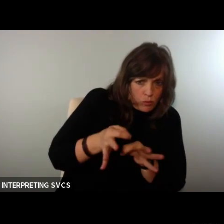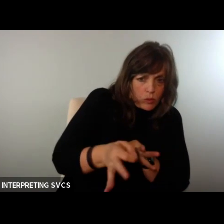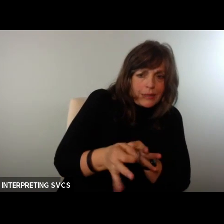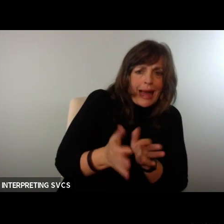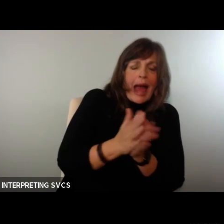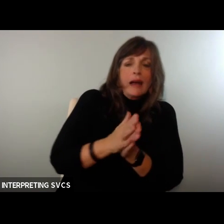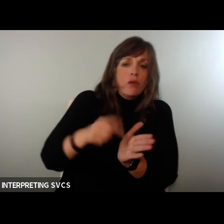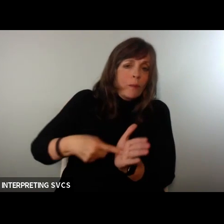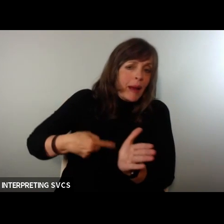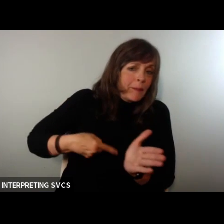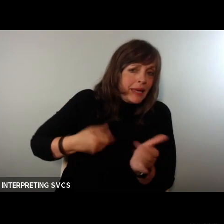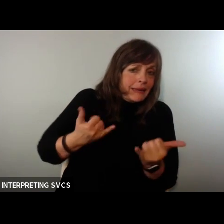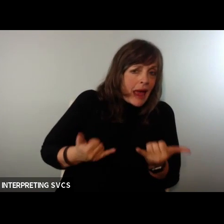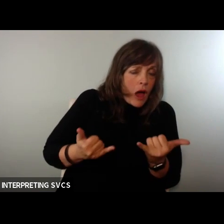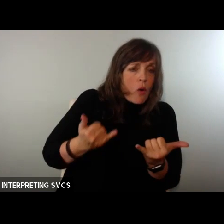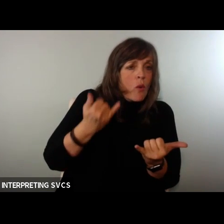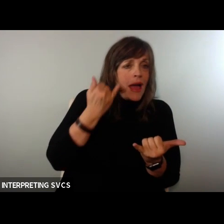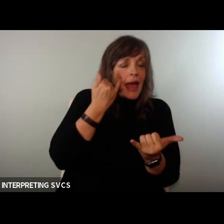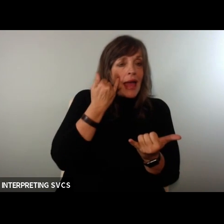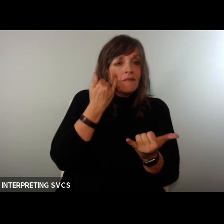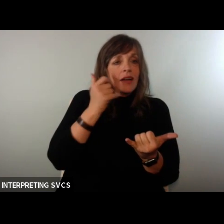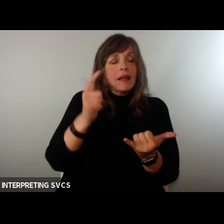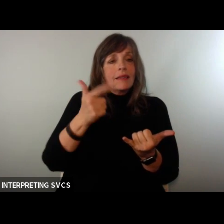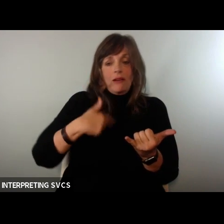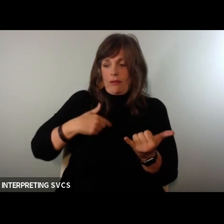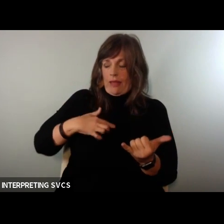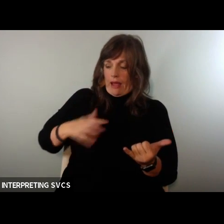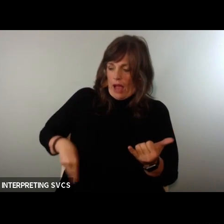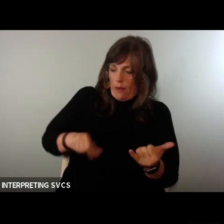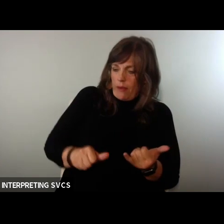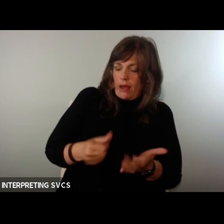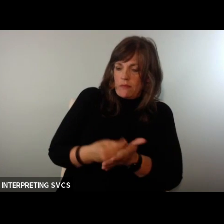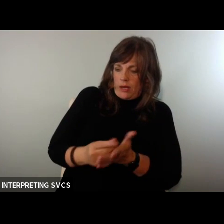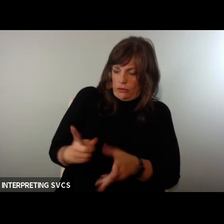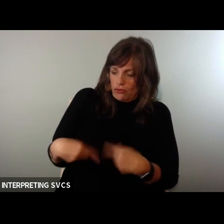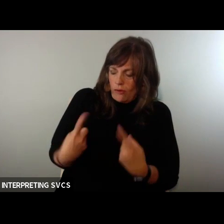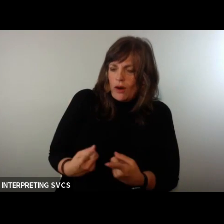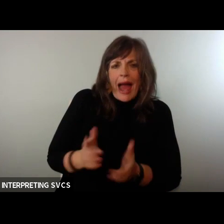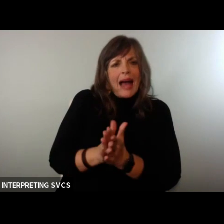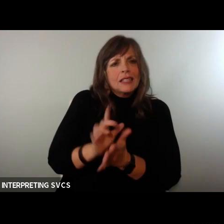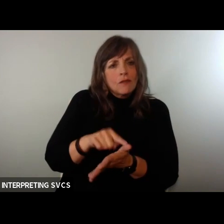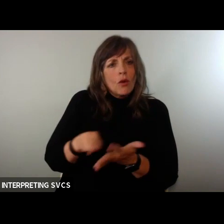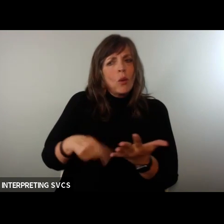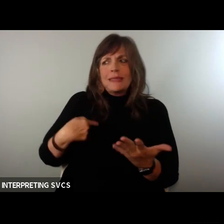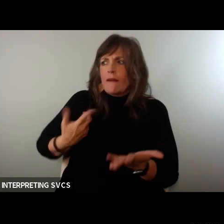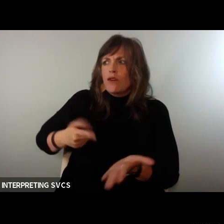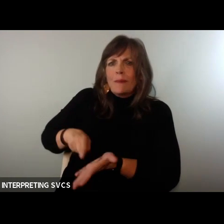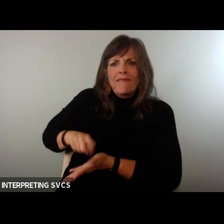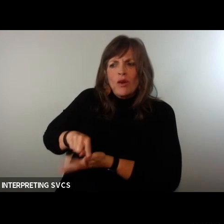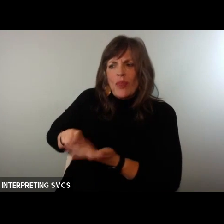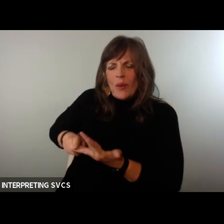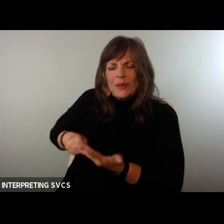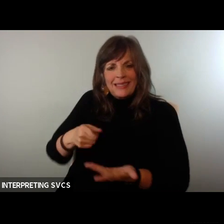so if there are out-of-pocket expenses, for example, that you've incurred, ask for those payments now because they may be interested